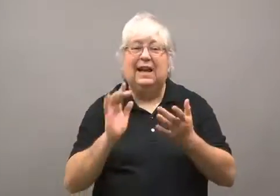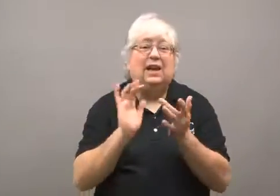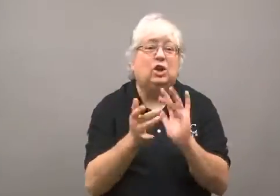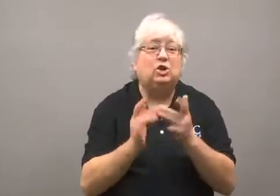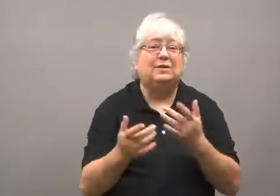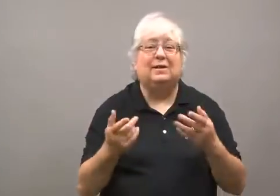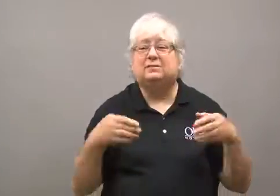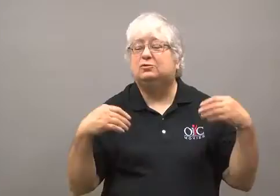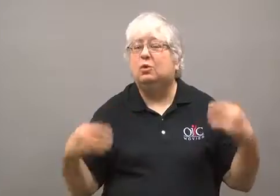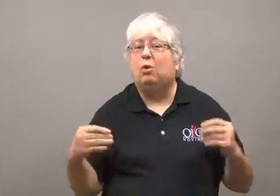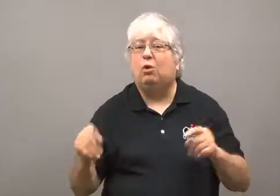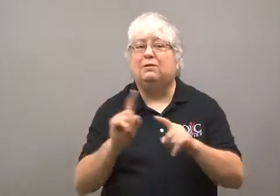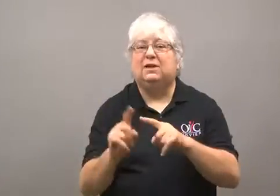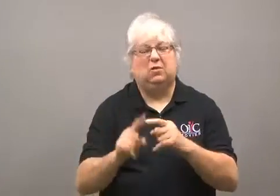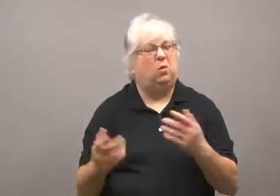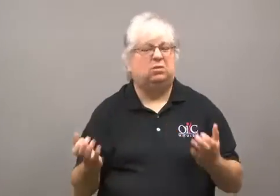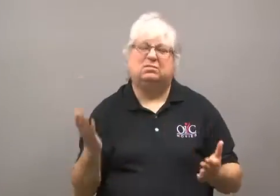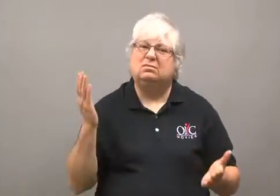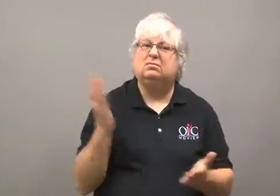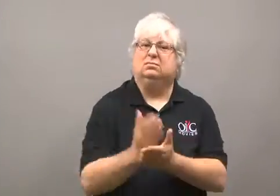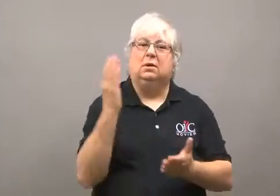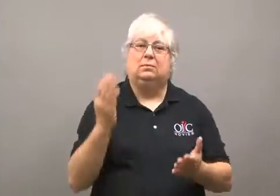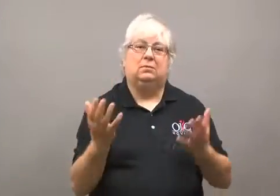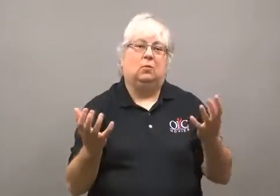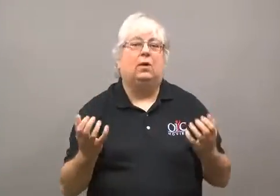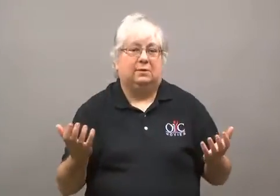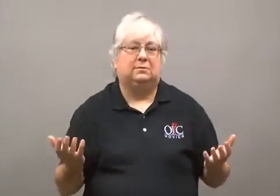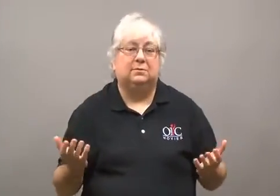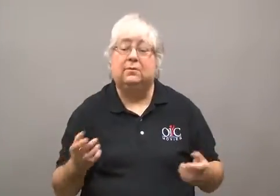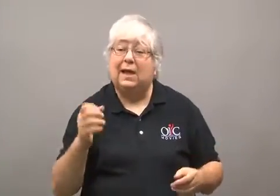or on the internet or in stores. They want it gone.